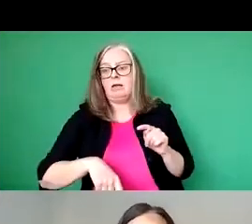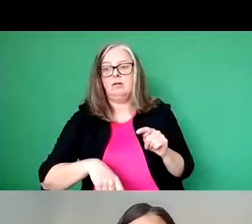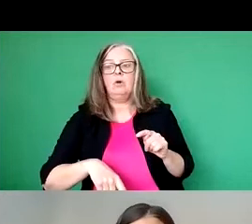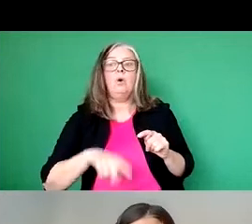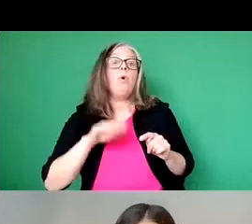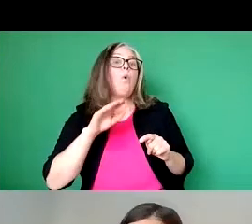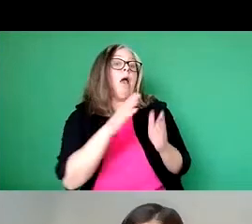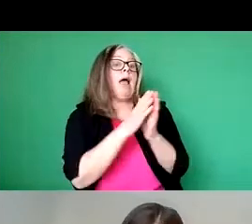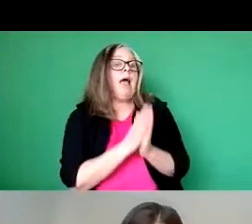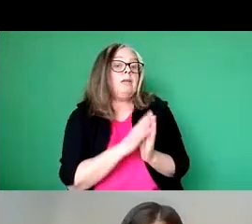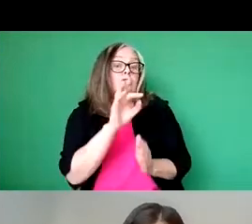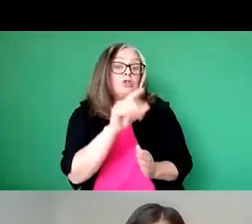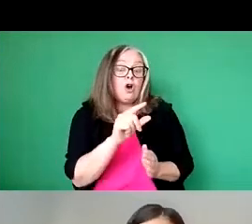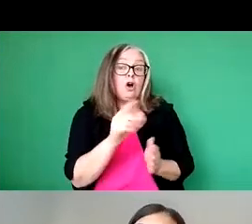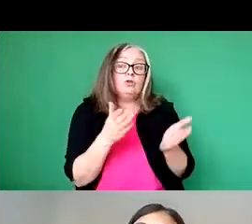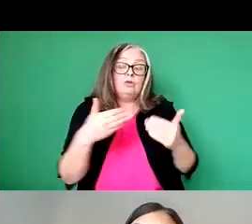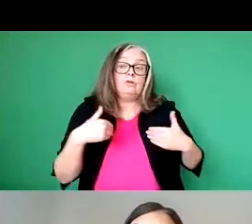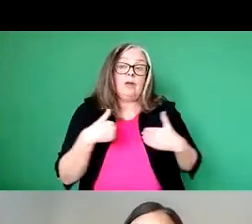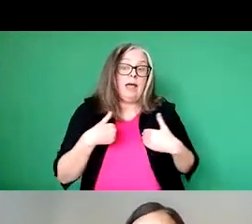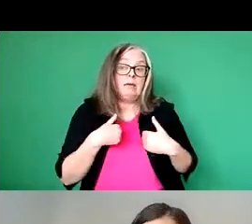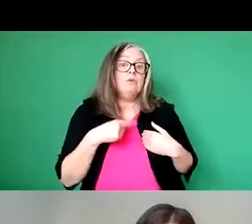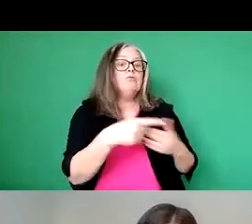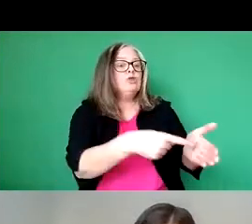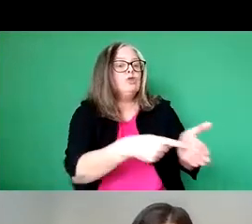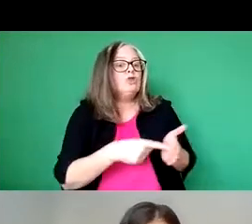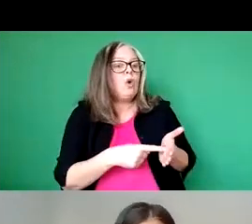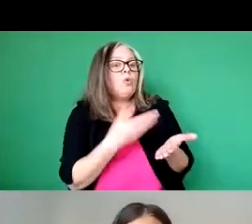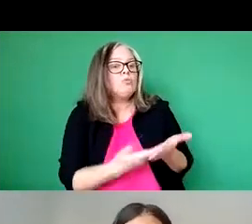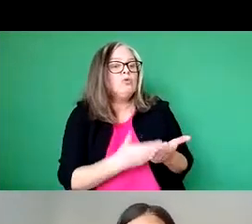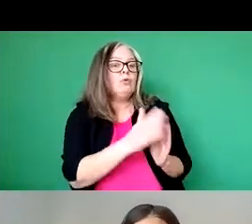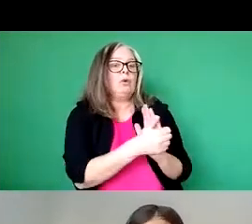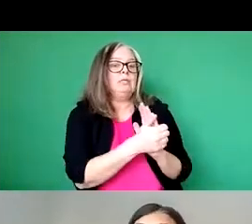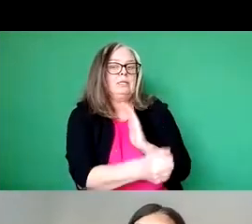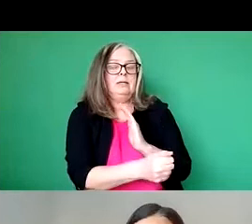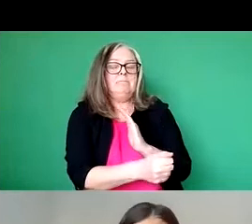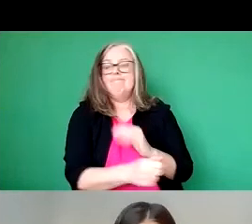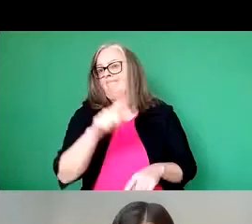the dog or service animal demonstrate its ability to perform the work or task